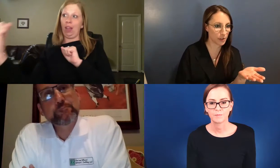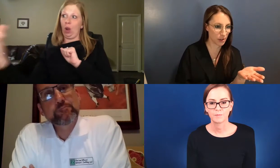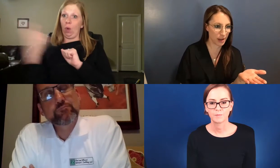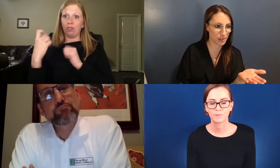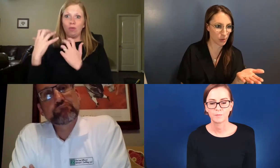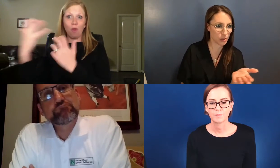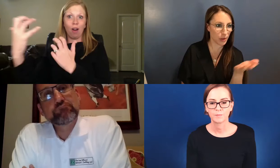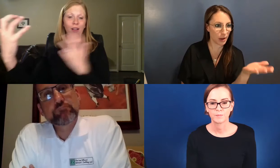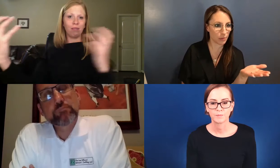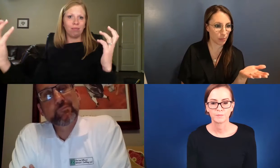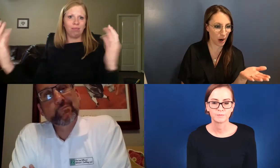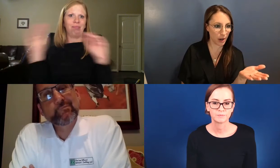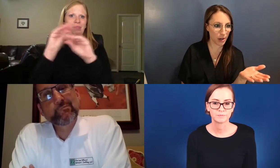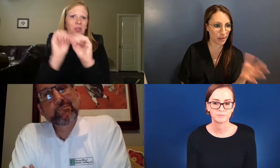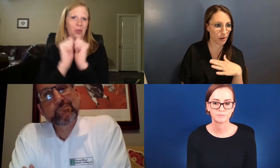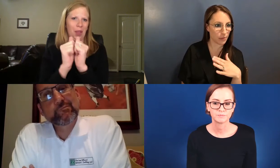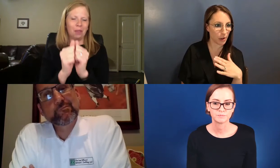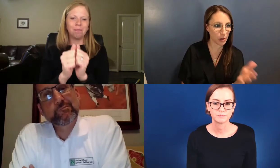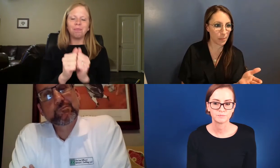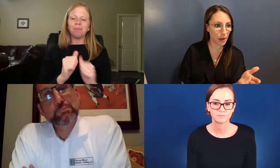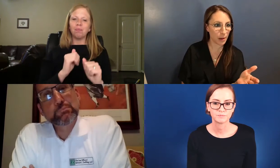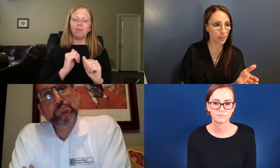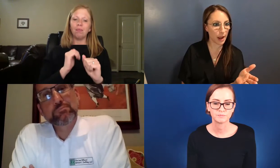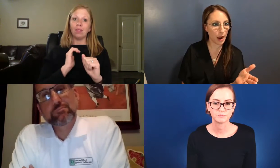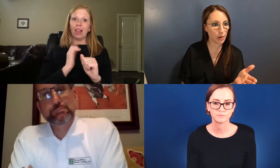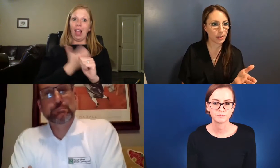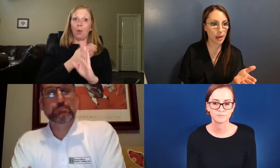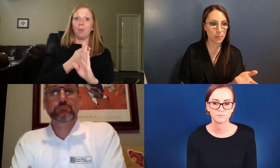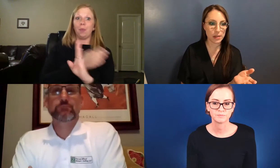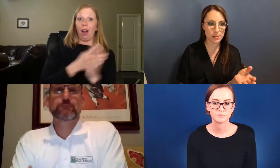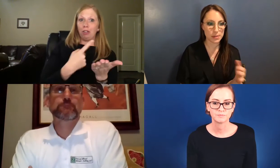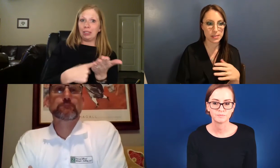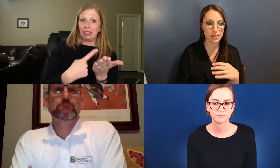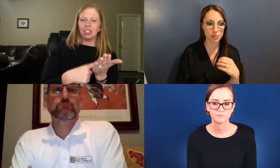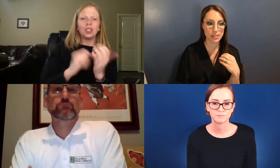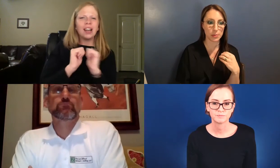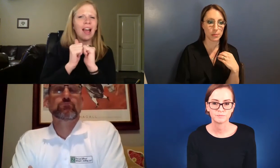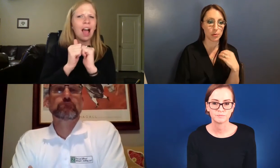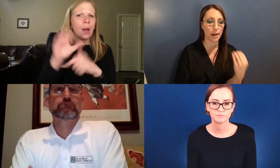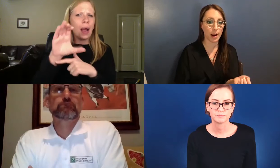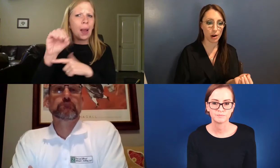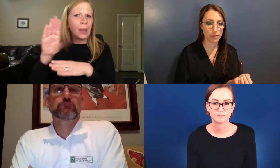first, I'll ask the question that we had prior, and then I'll follow it up. How can companies and businesses reasonably prepare